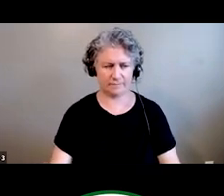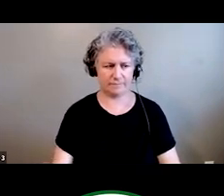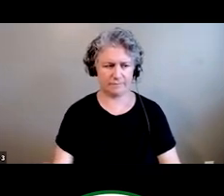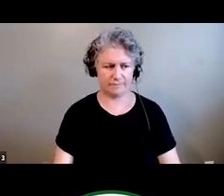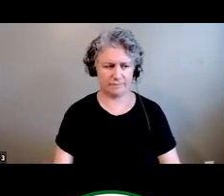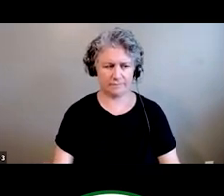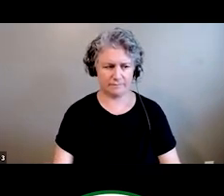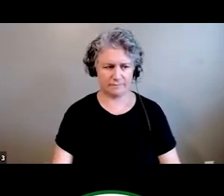my accident.